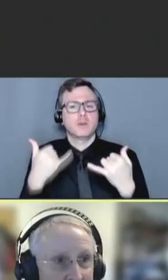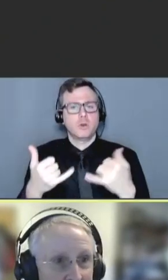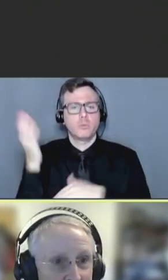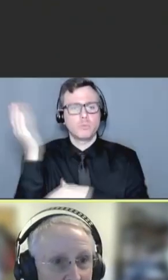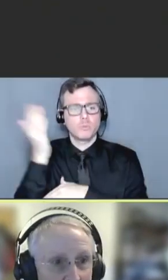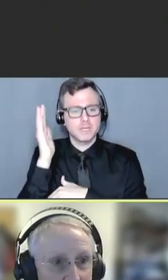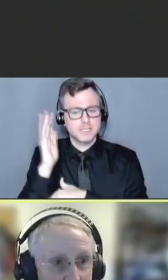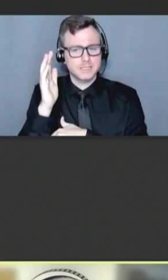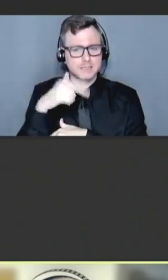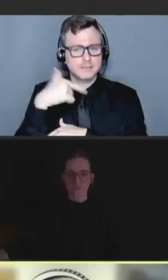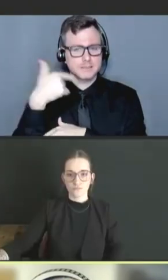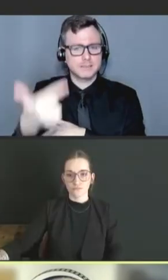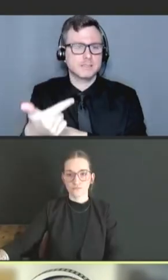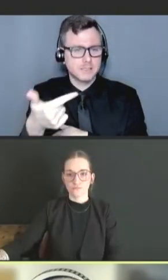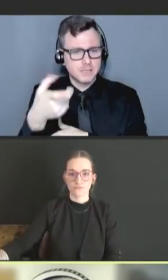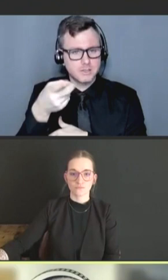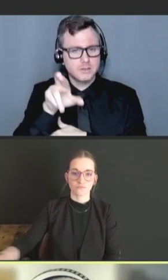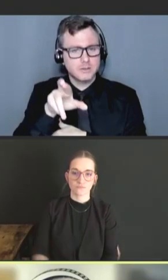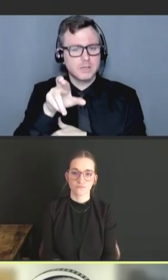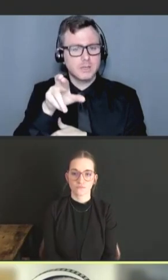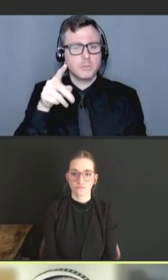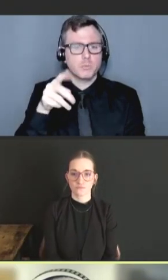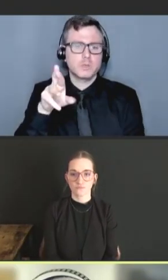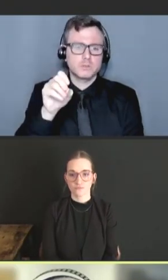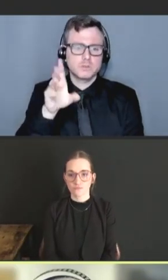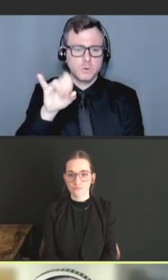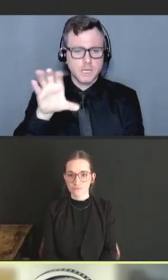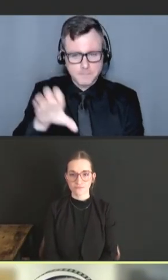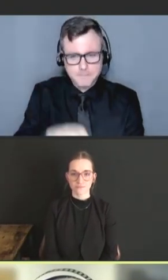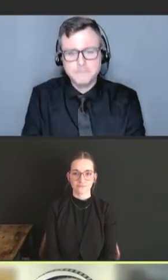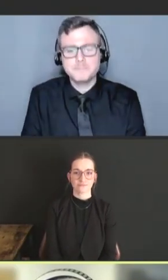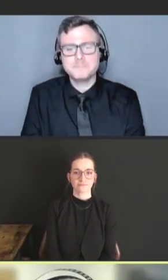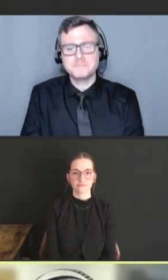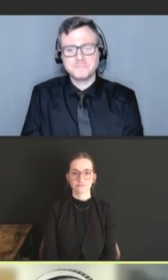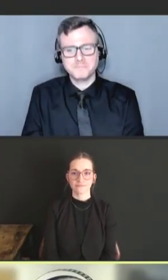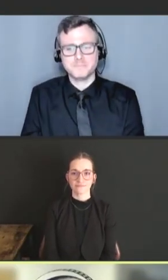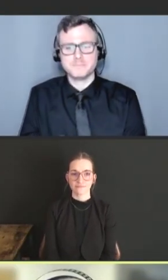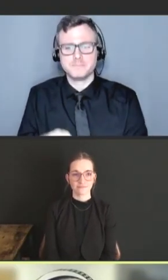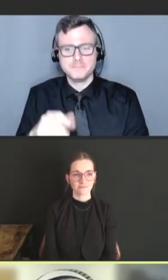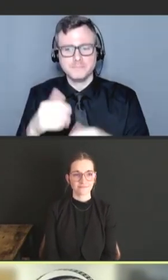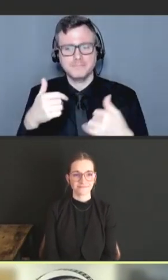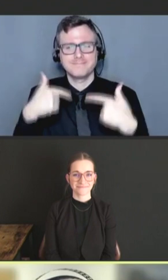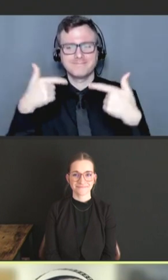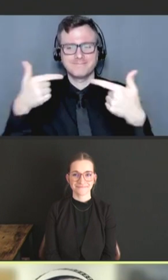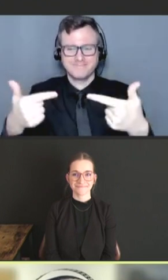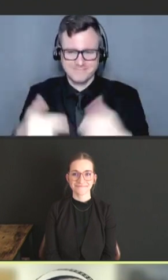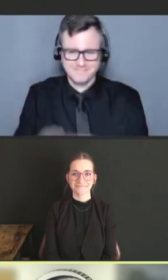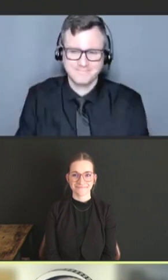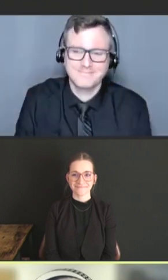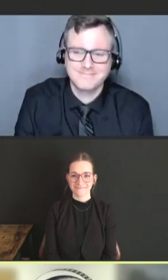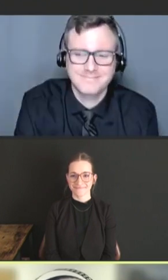slides for Dr. Kracalik. Dr. Kracalik, your slides are up and you have the floor.